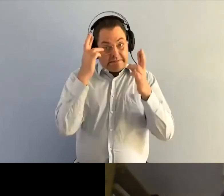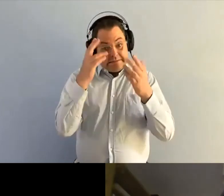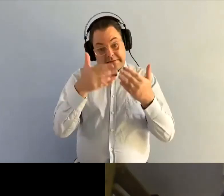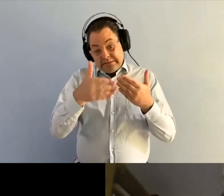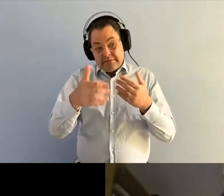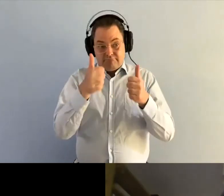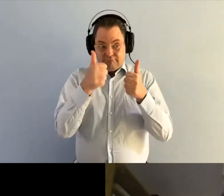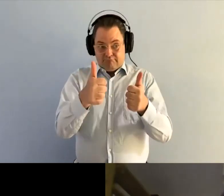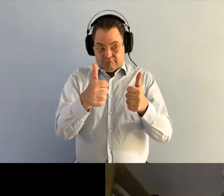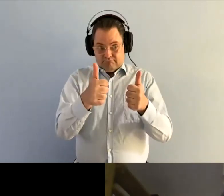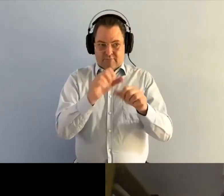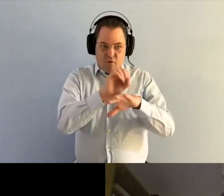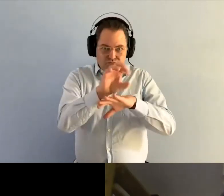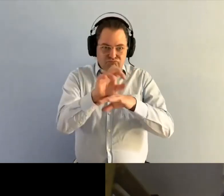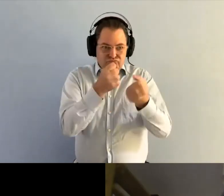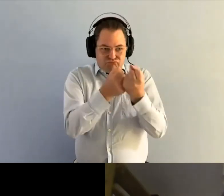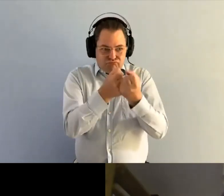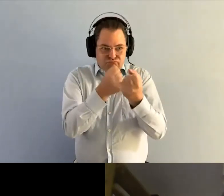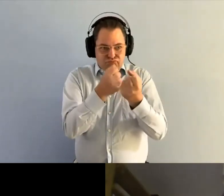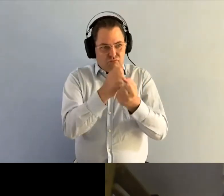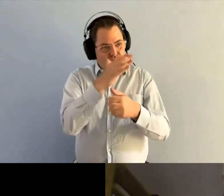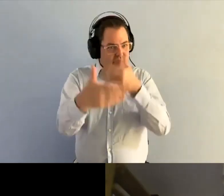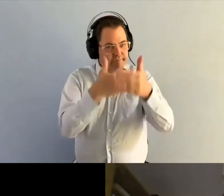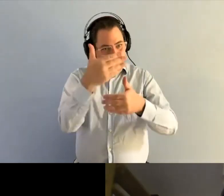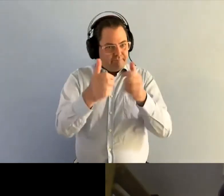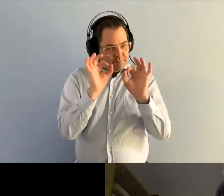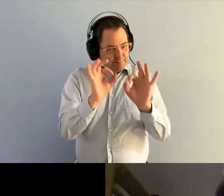experience you have had in Nepal. We hope --